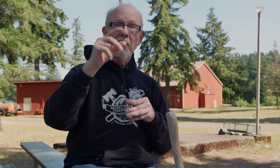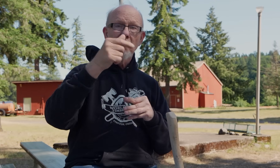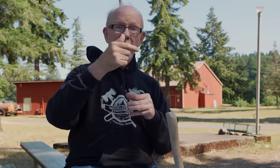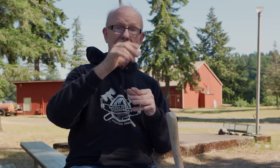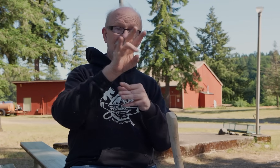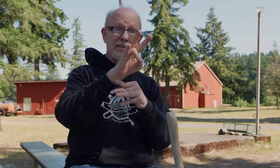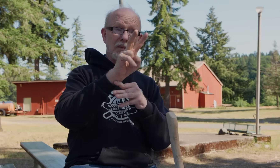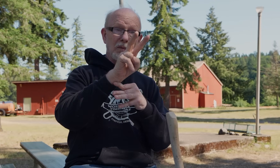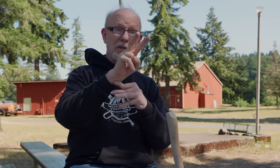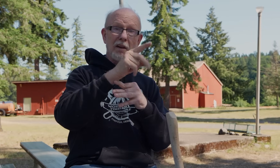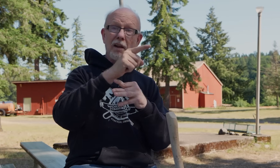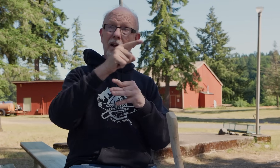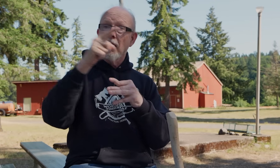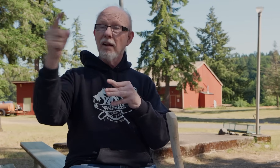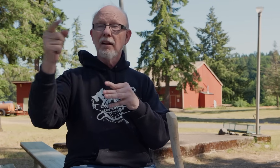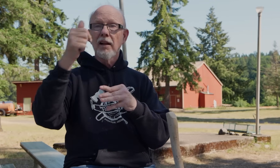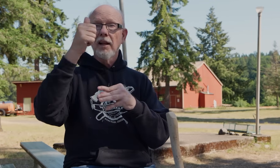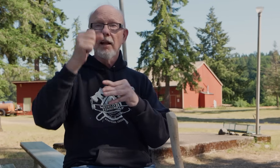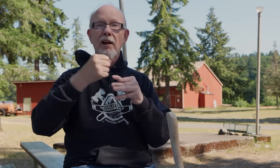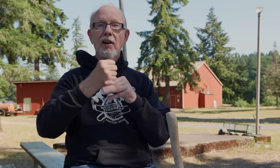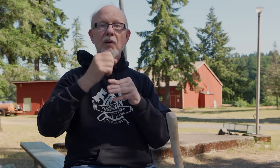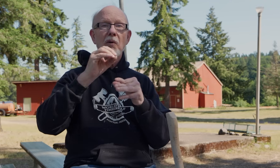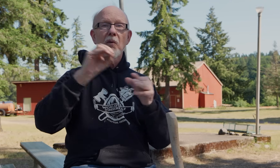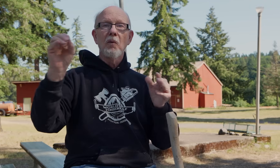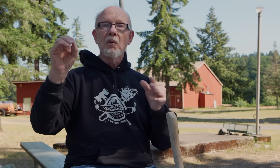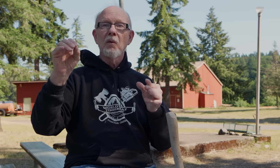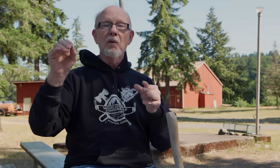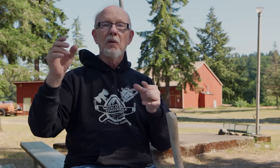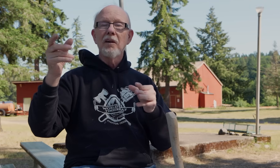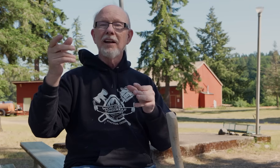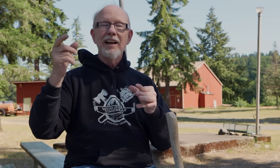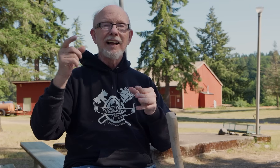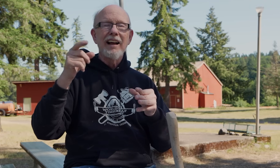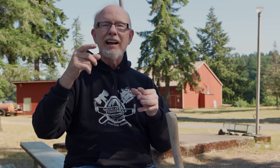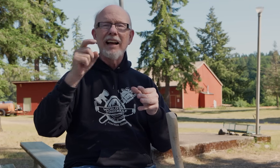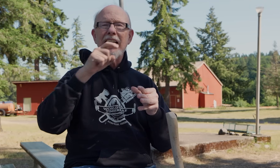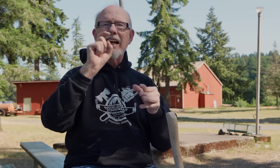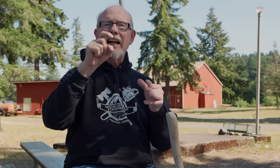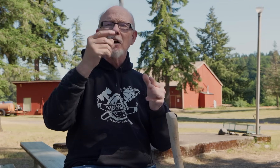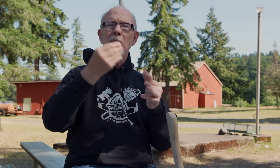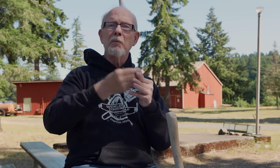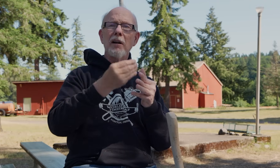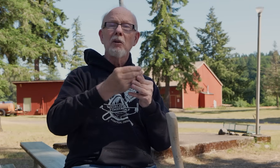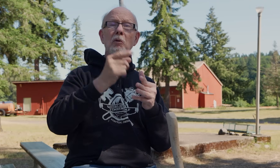For ten years, from 1972 to 1982, there was no financial support. The camps really needed it.